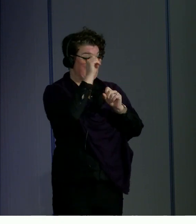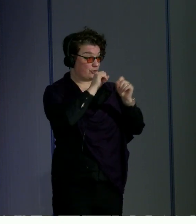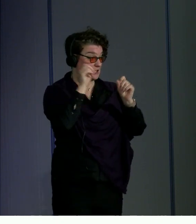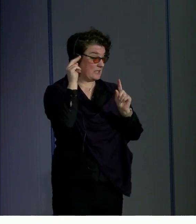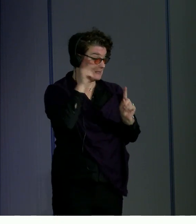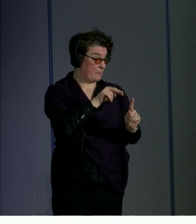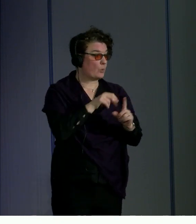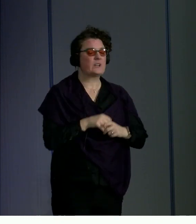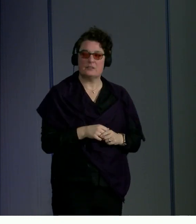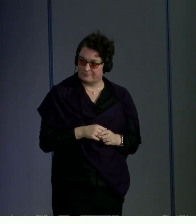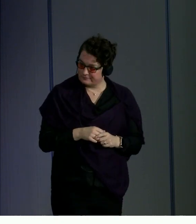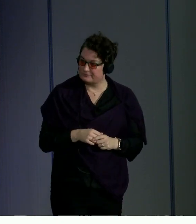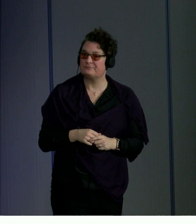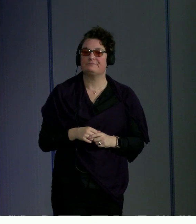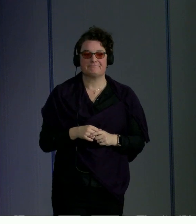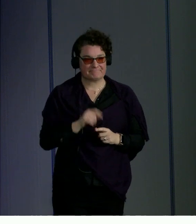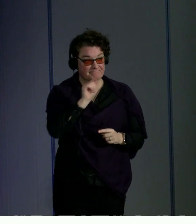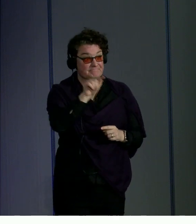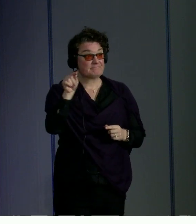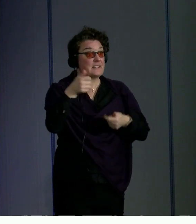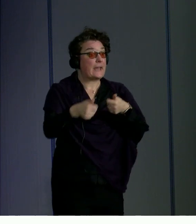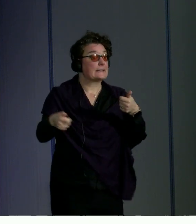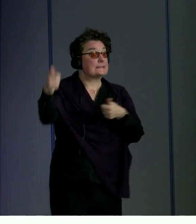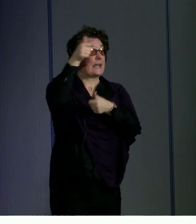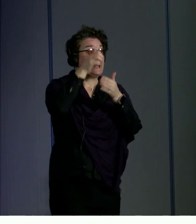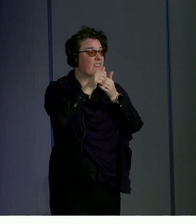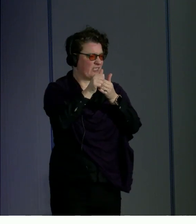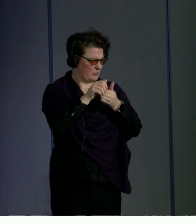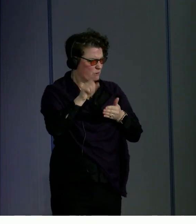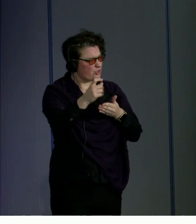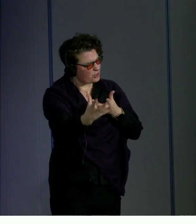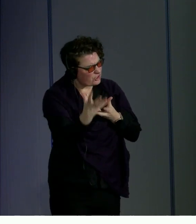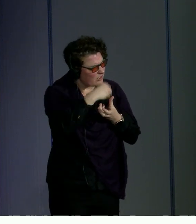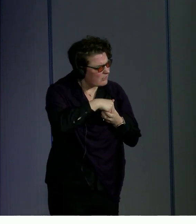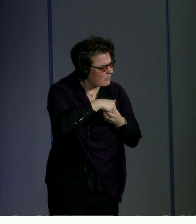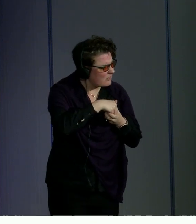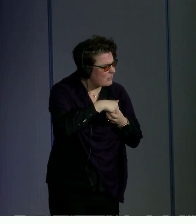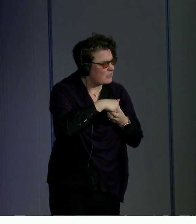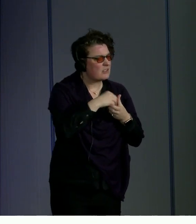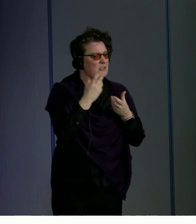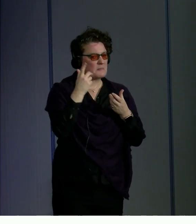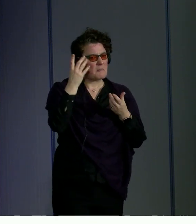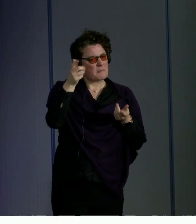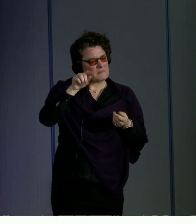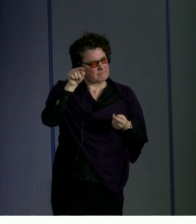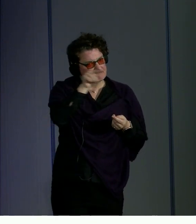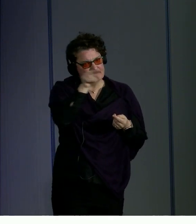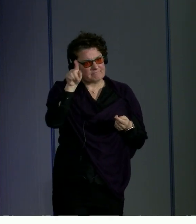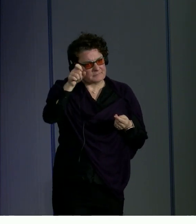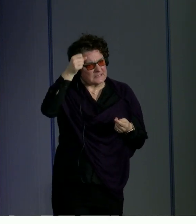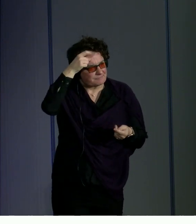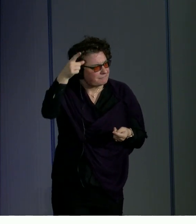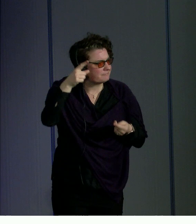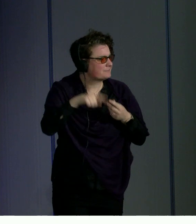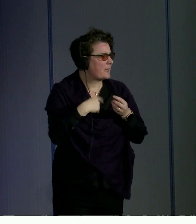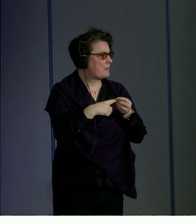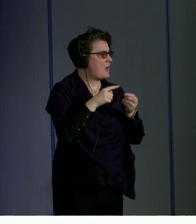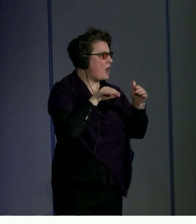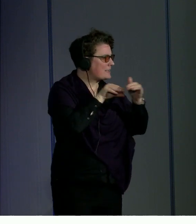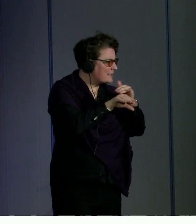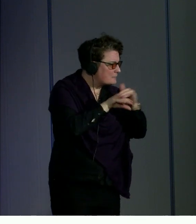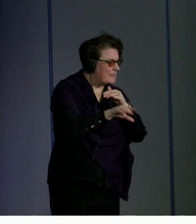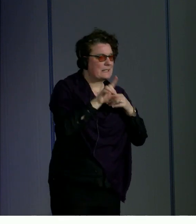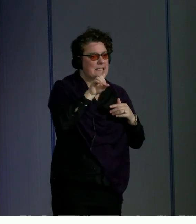to have the executive leadership involved and exposed within the accessibility and DEI efforts,